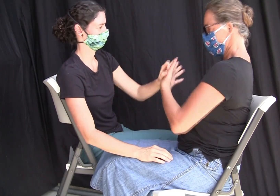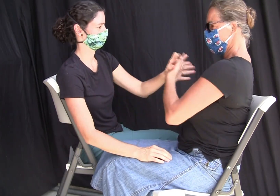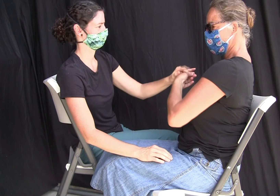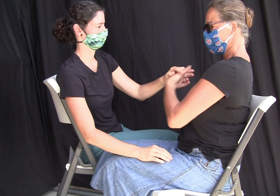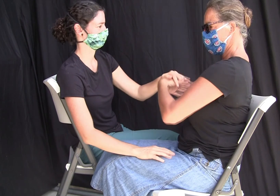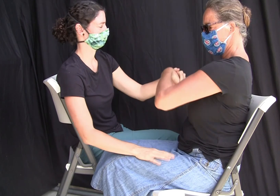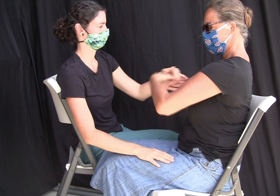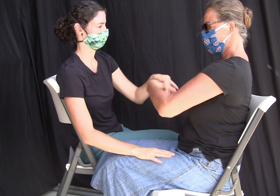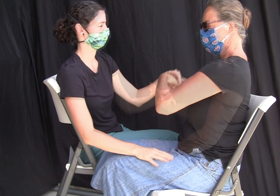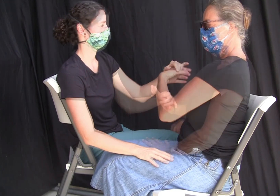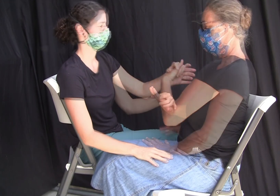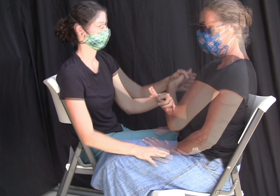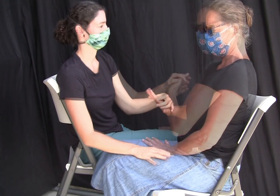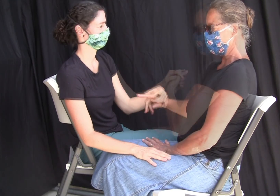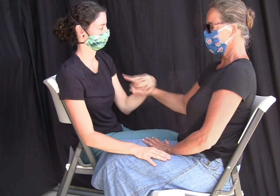paired hands never crossed the body.